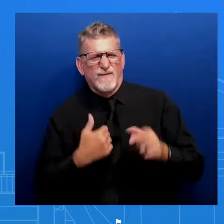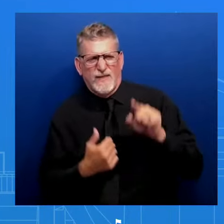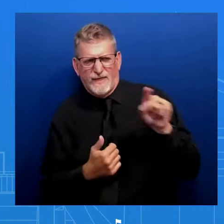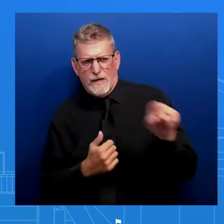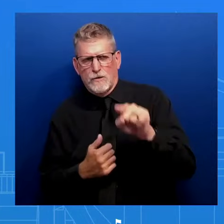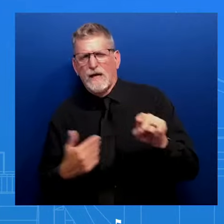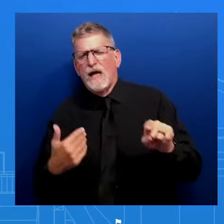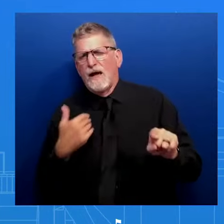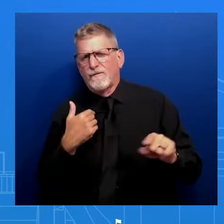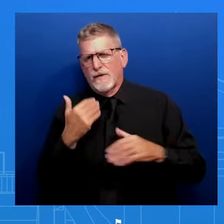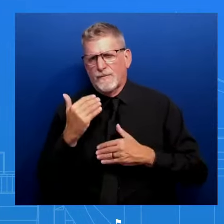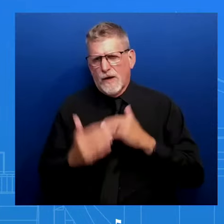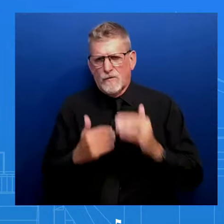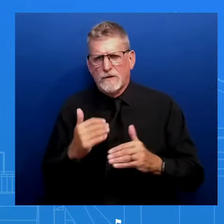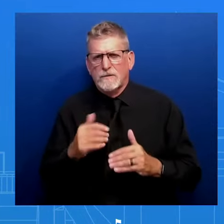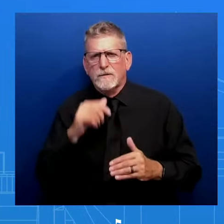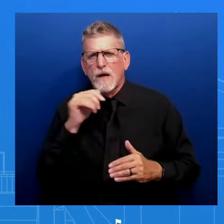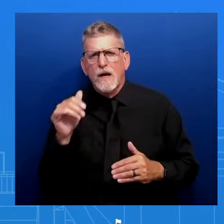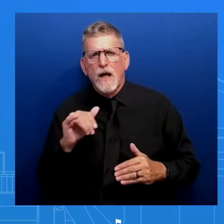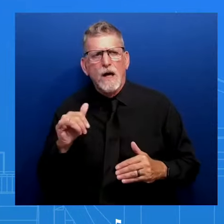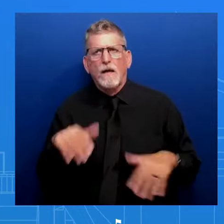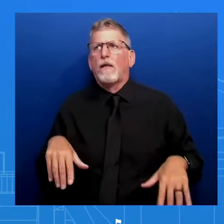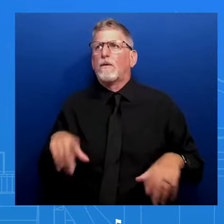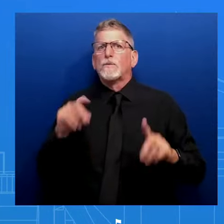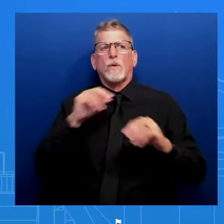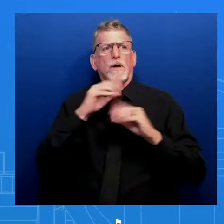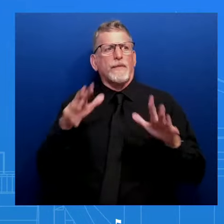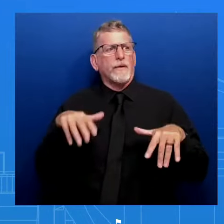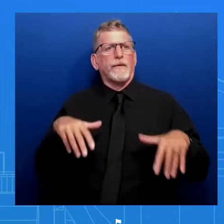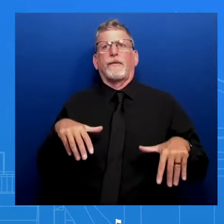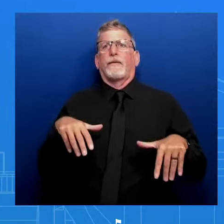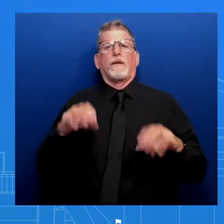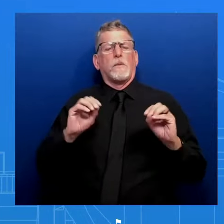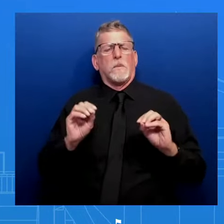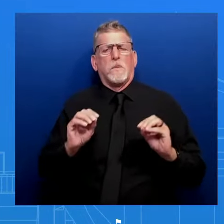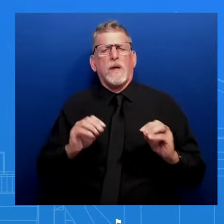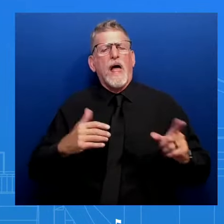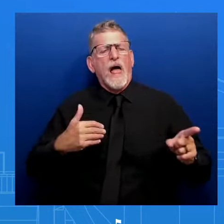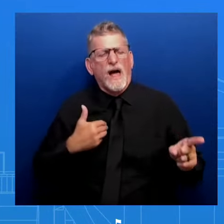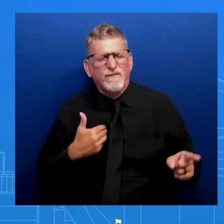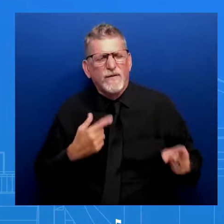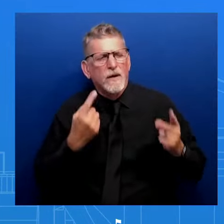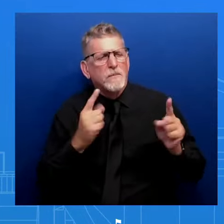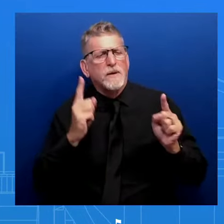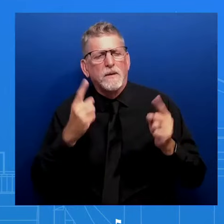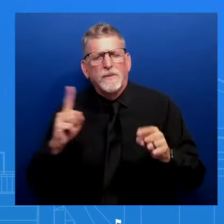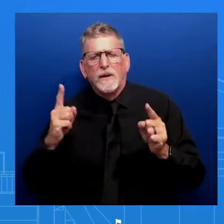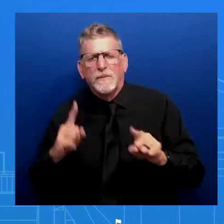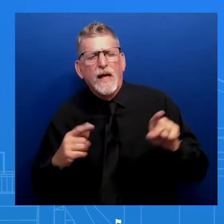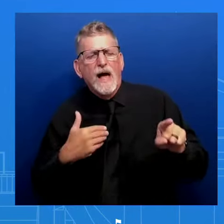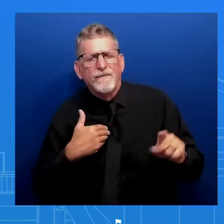They're not just frozen. The Ukrainians are moving. And what we're going to do is make sure --